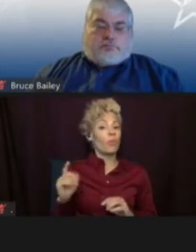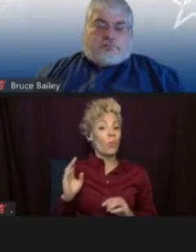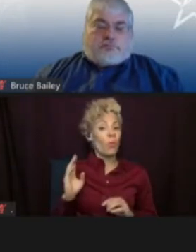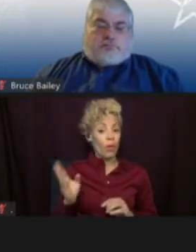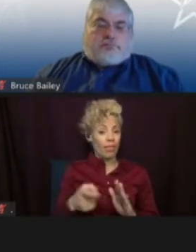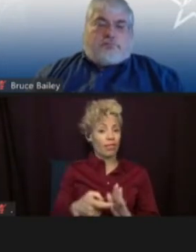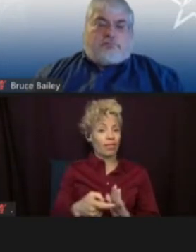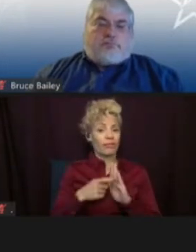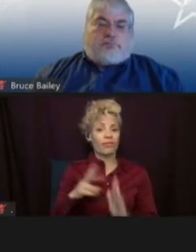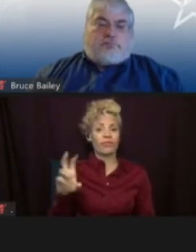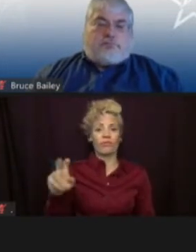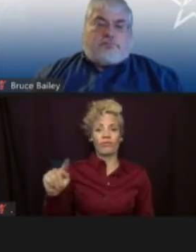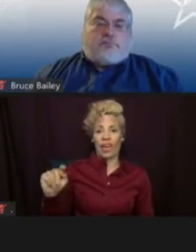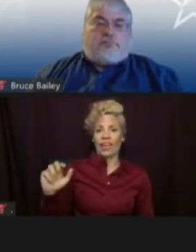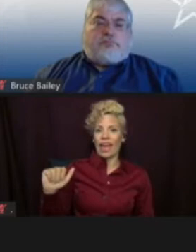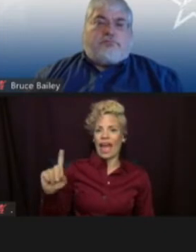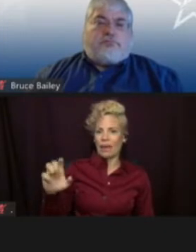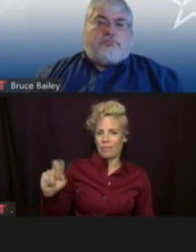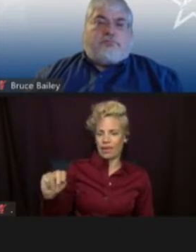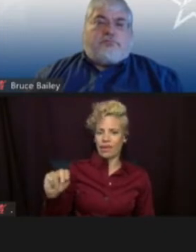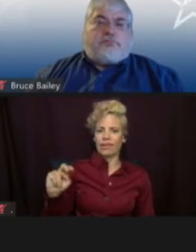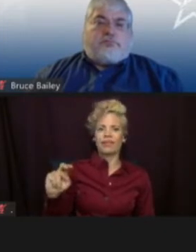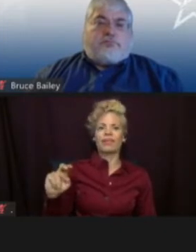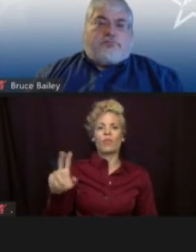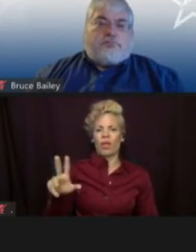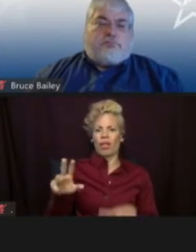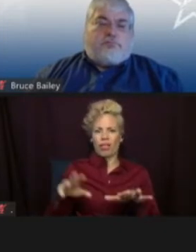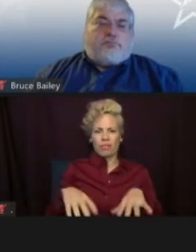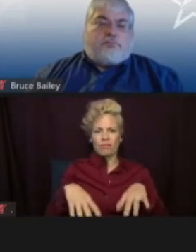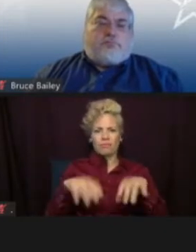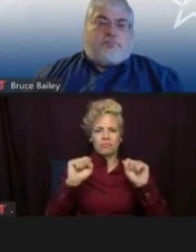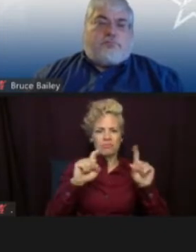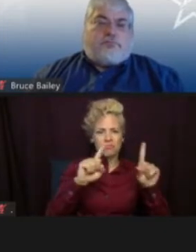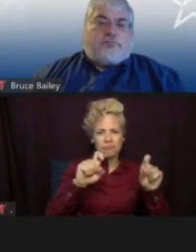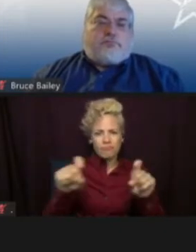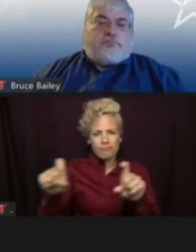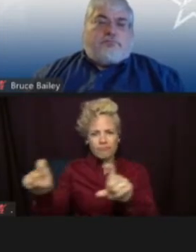to conduct a survey or a study of all VA websites.